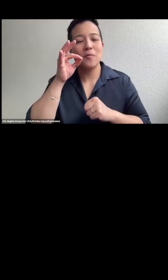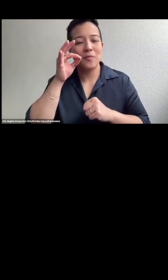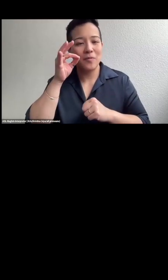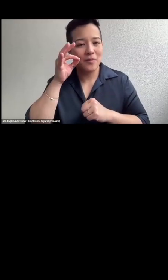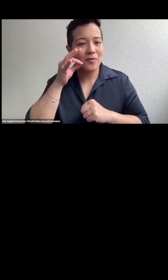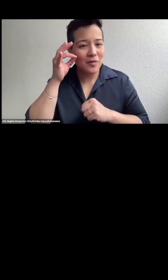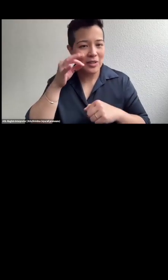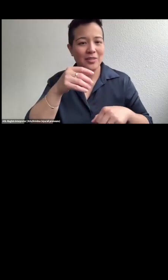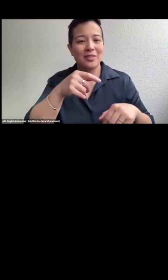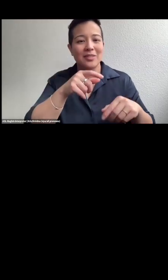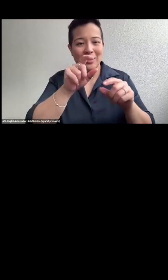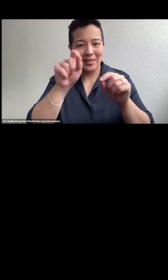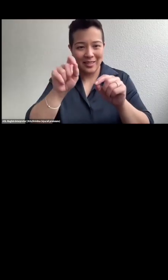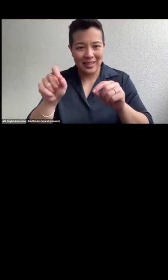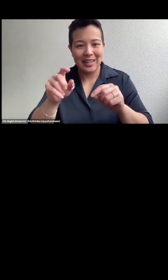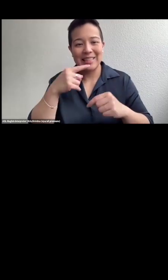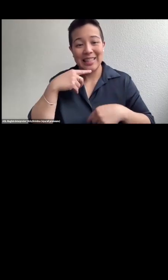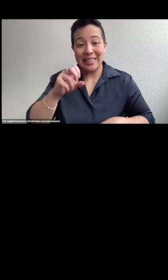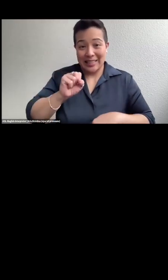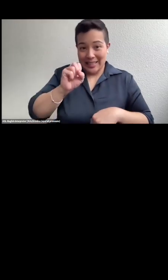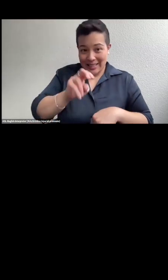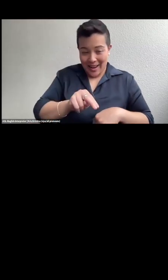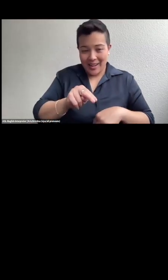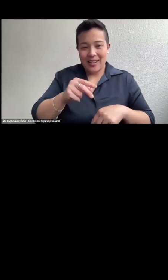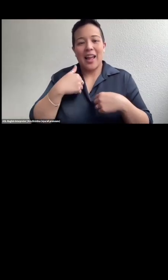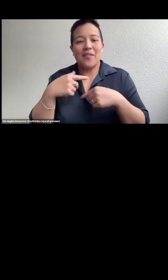it says son, and then I have the same shirt, but it says